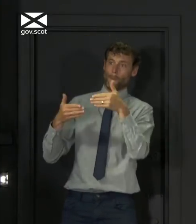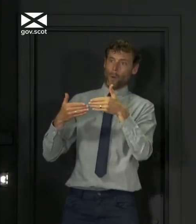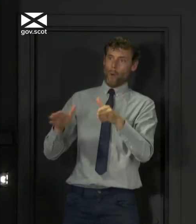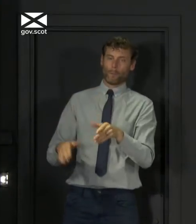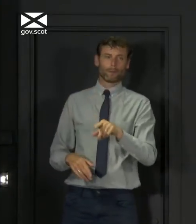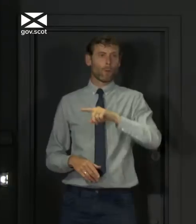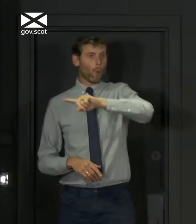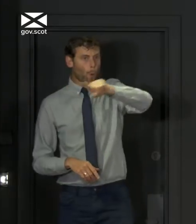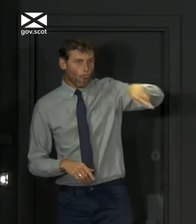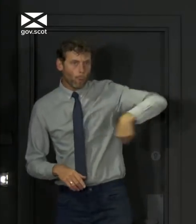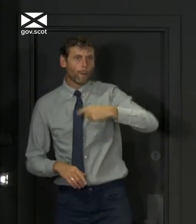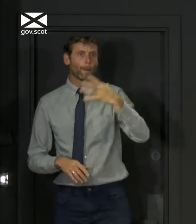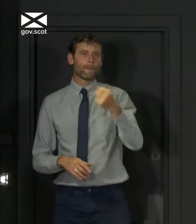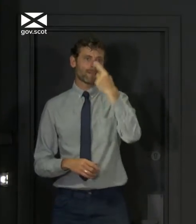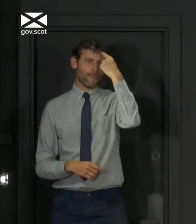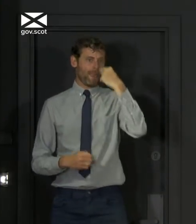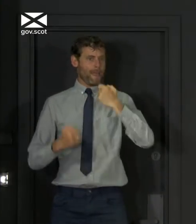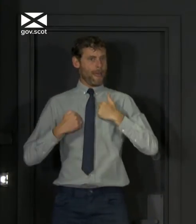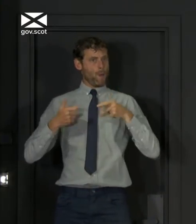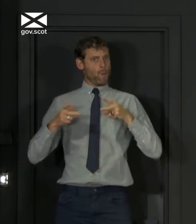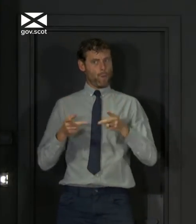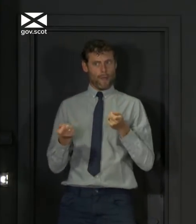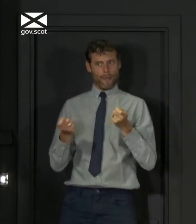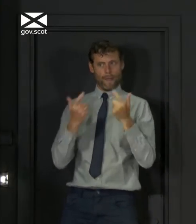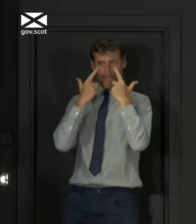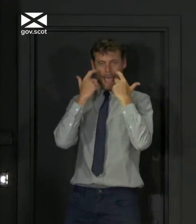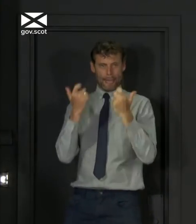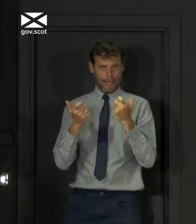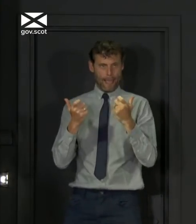That's why today the Scottish Government is publishing new guidance for customers. And